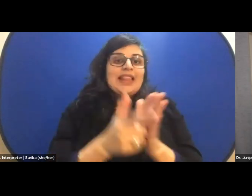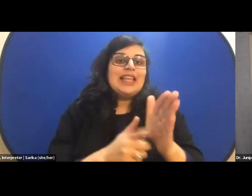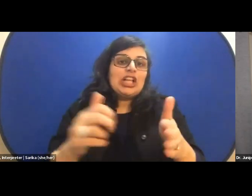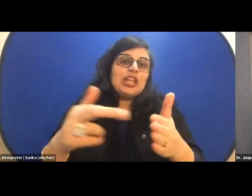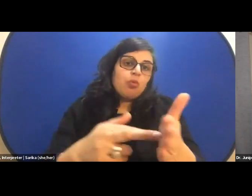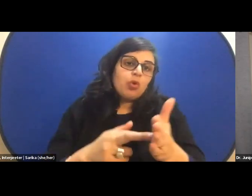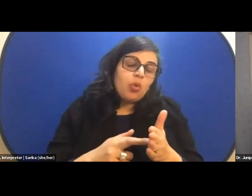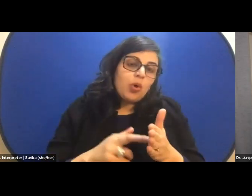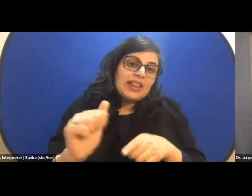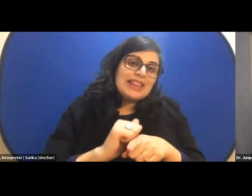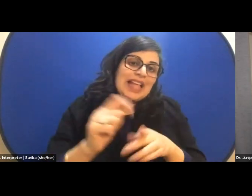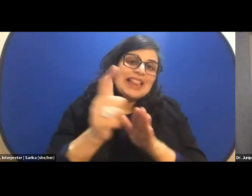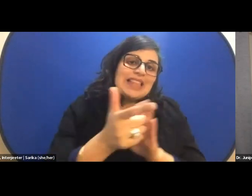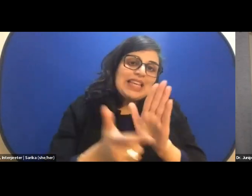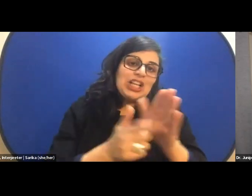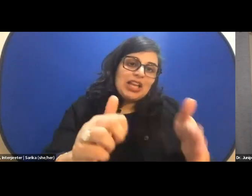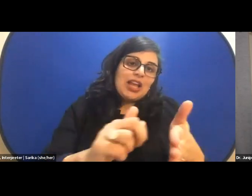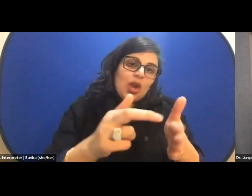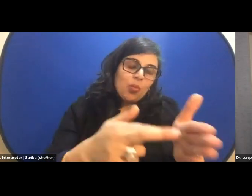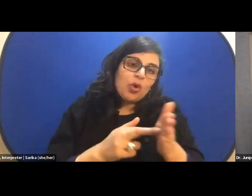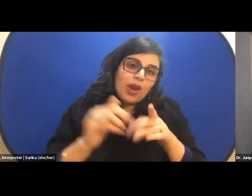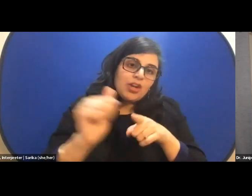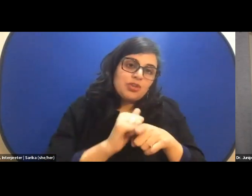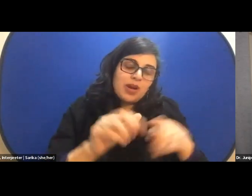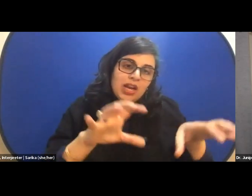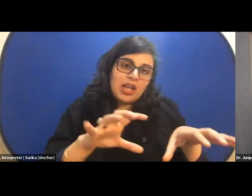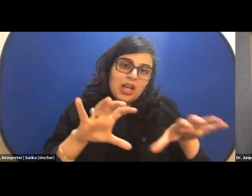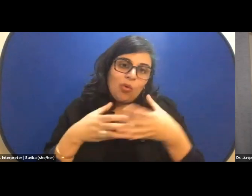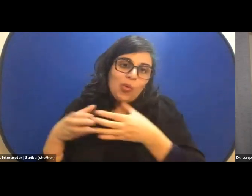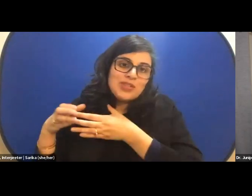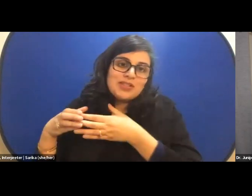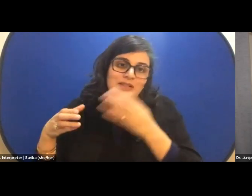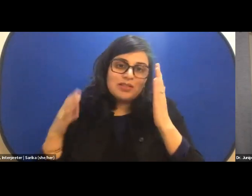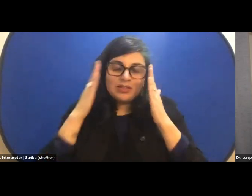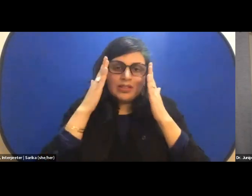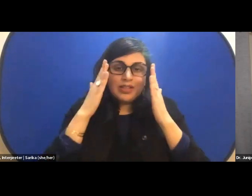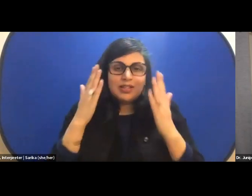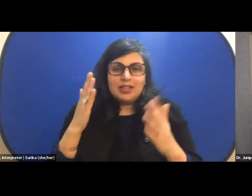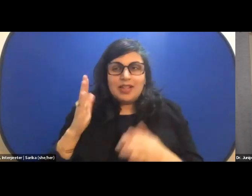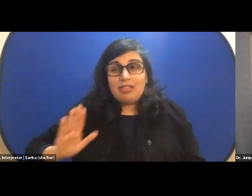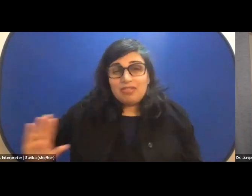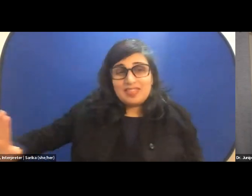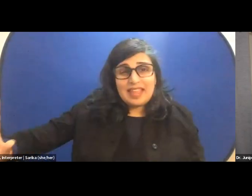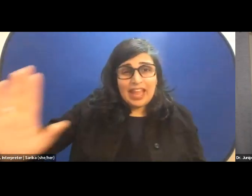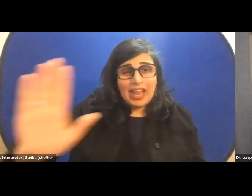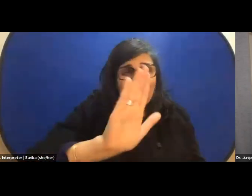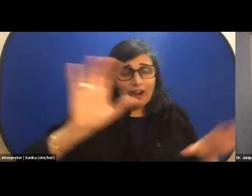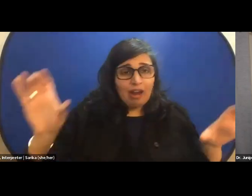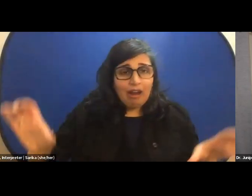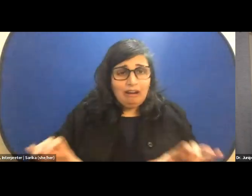supervisors who are supposedly properly trained and take epithe legally required